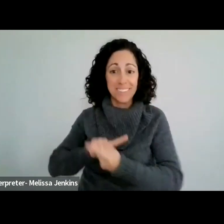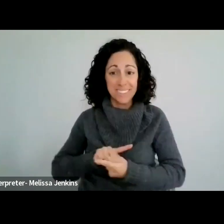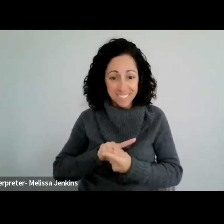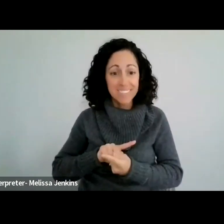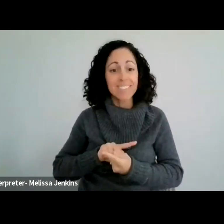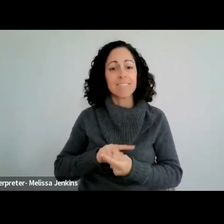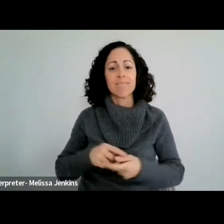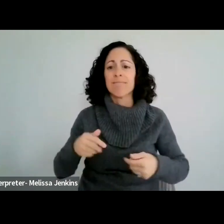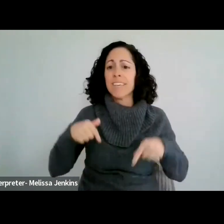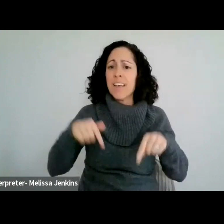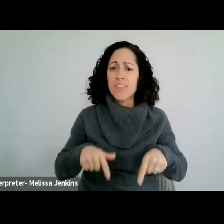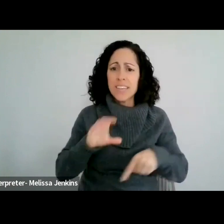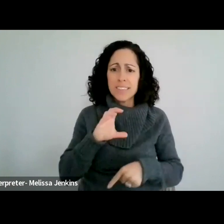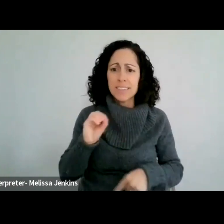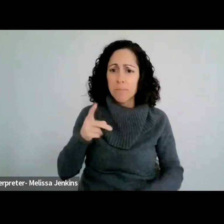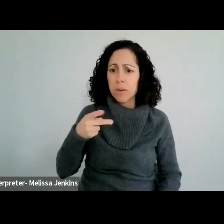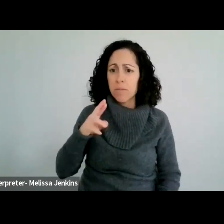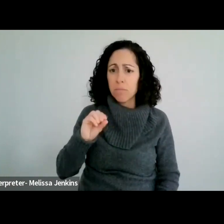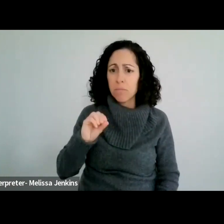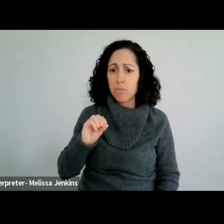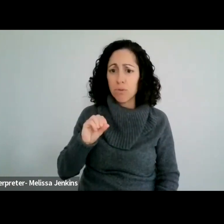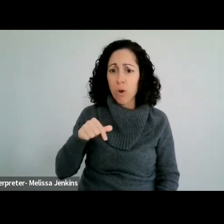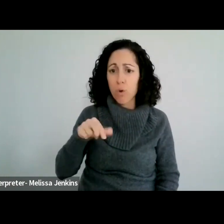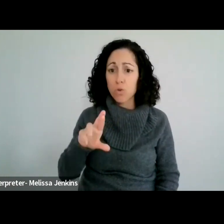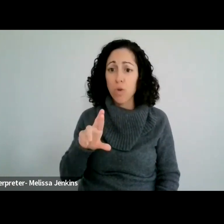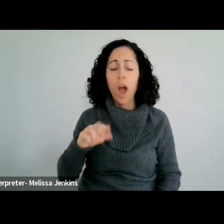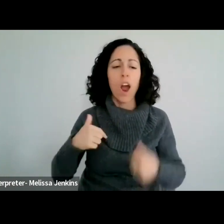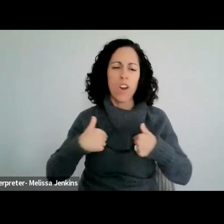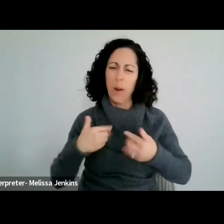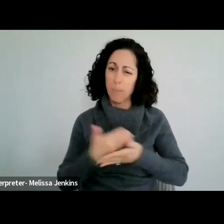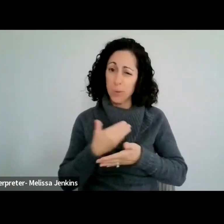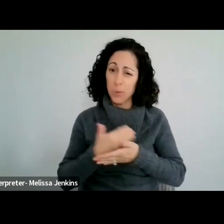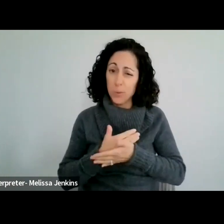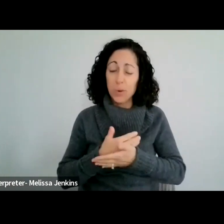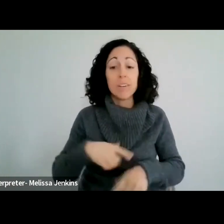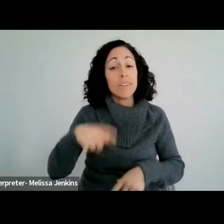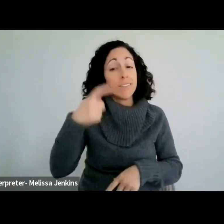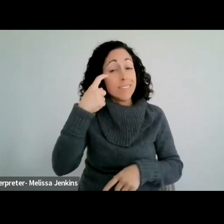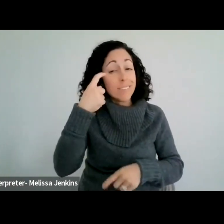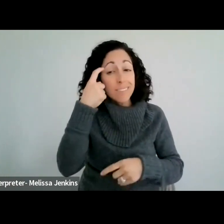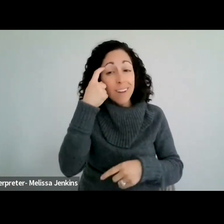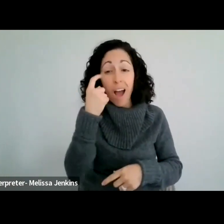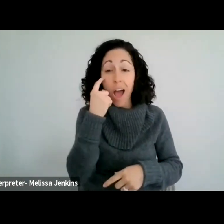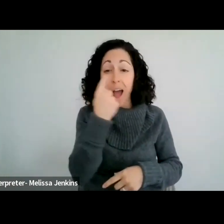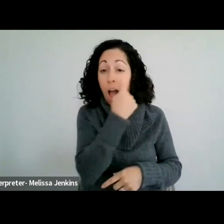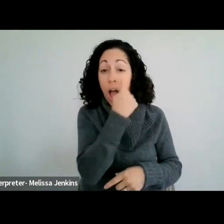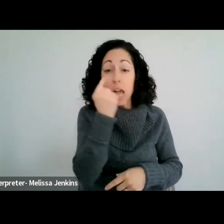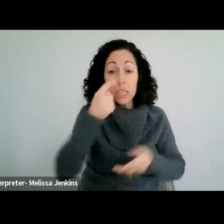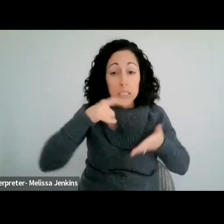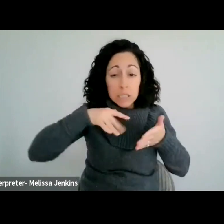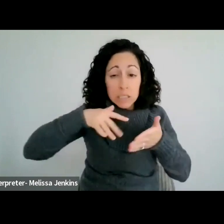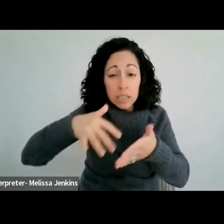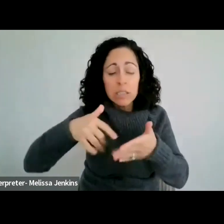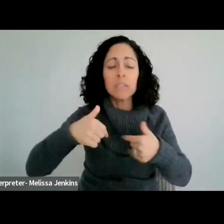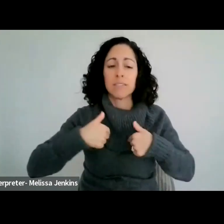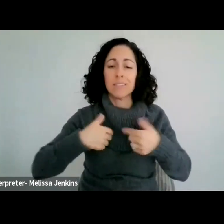I'm new to ophthalmology, so I feel especially privileged to join this discussion today.